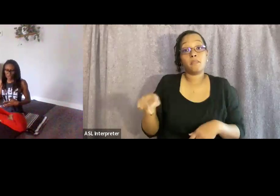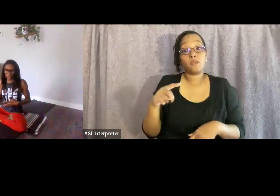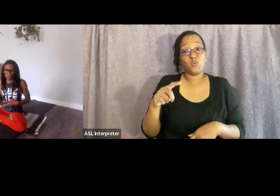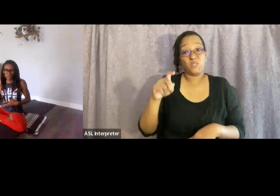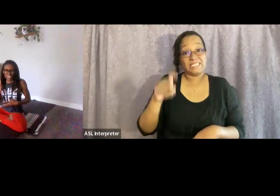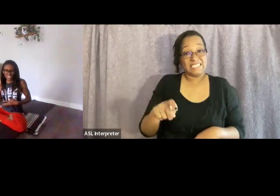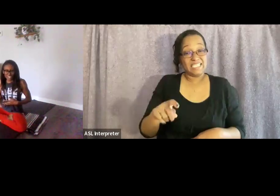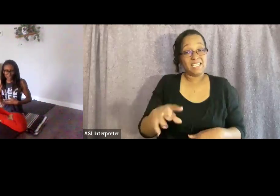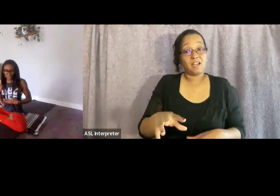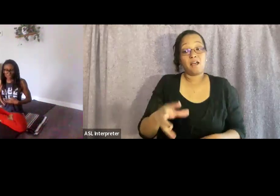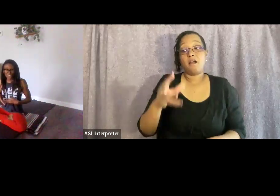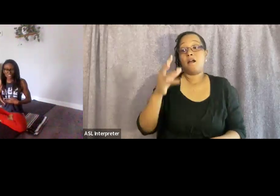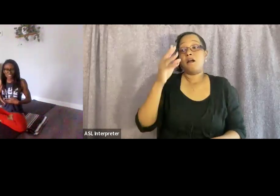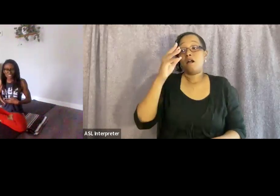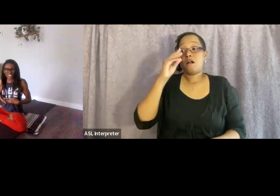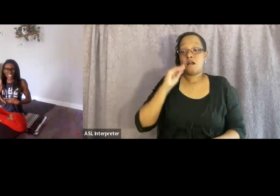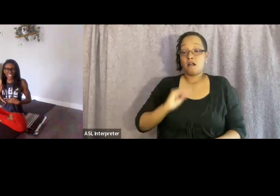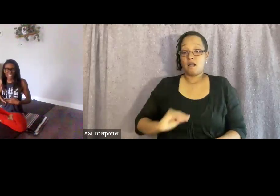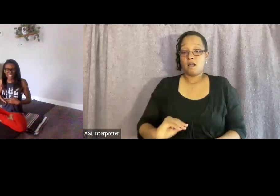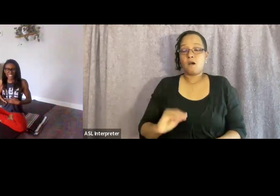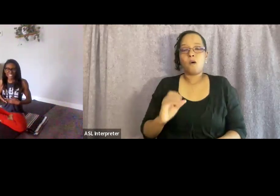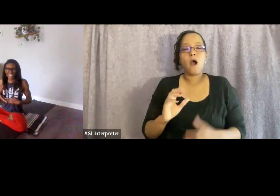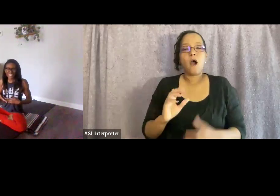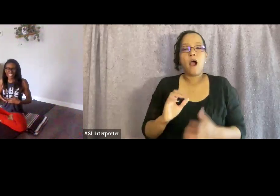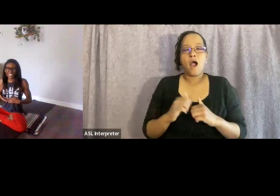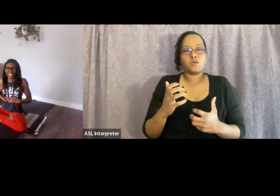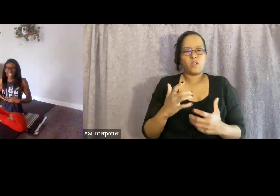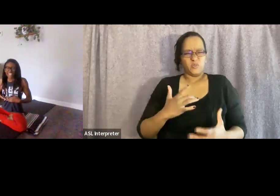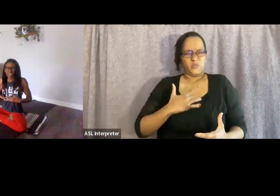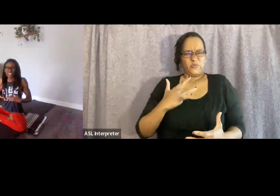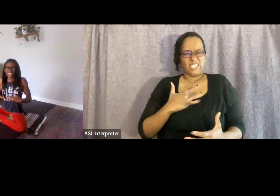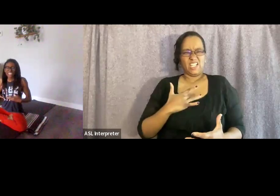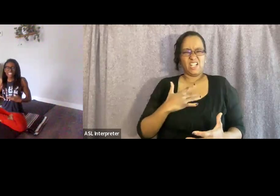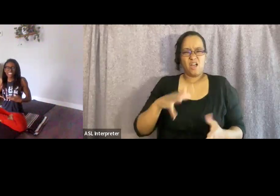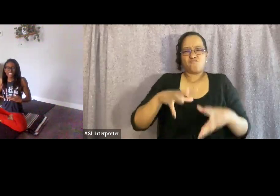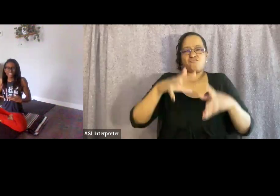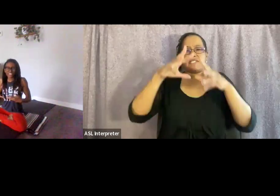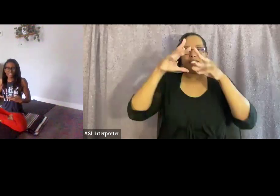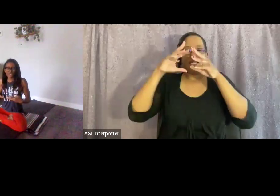or breathe how you want to feel, if that language lands, and use that exhale